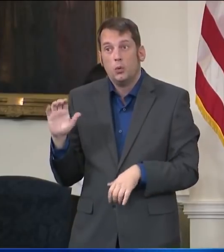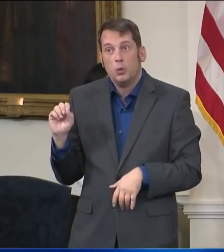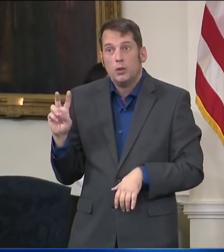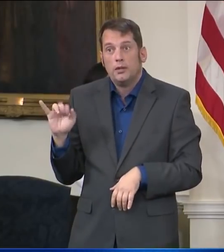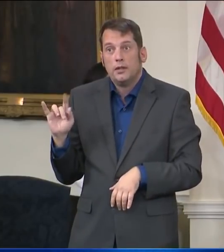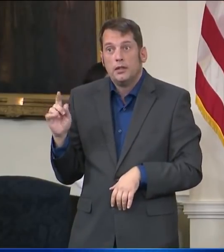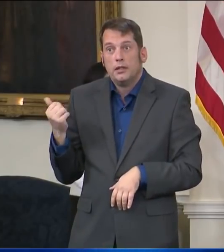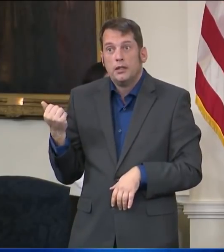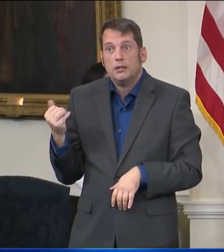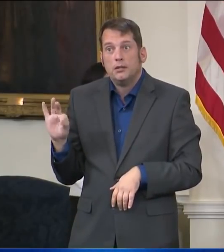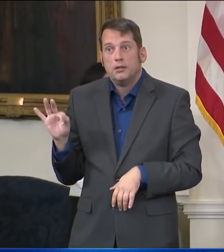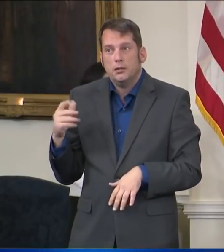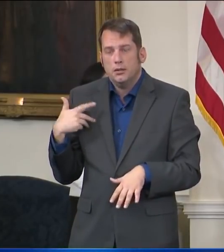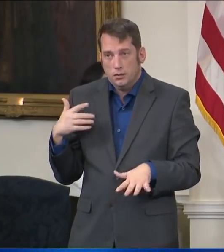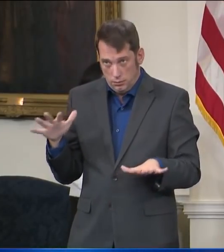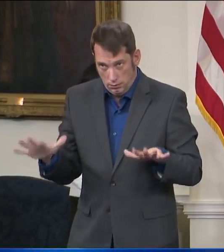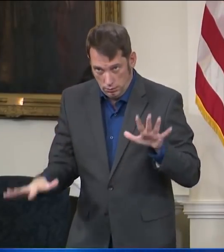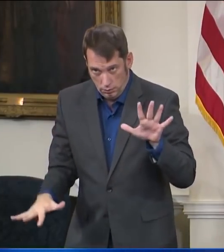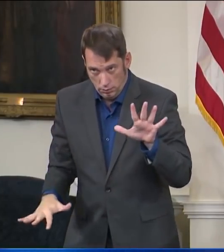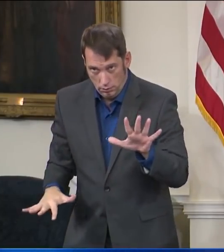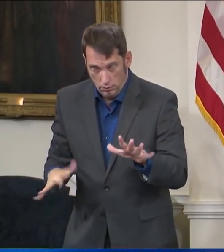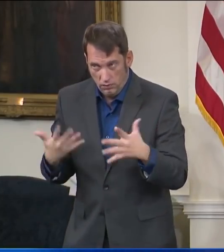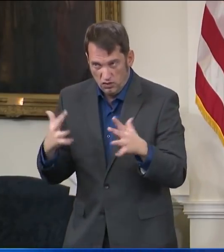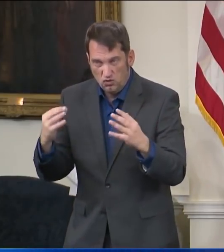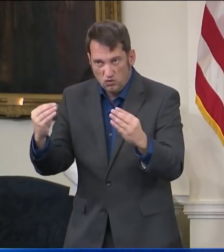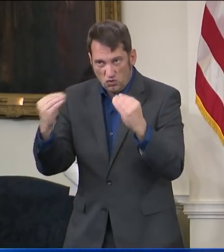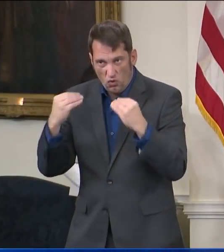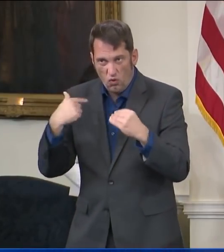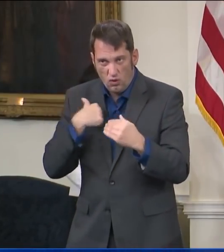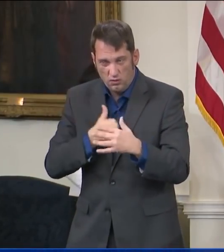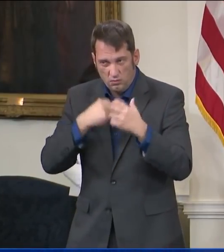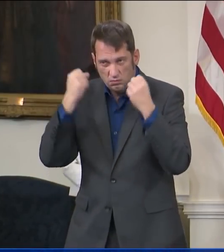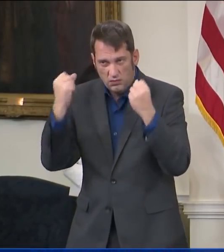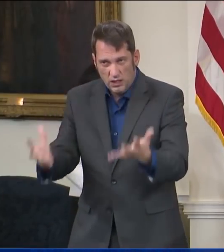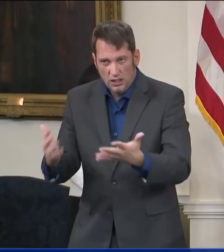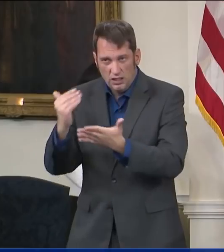THE COVID-19 PANDEMIC HAS TAUGHT HEALTHCARE PRACTITIONERS MANY LESSONS.